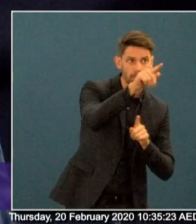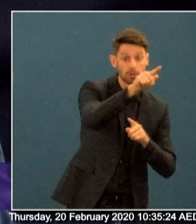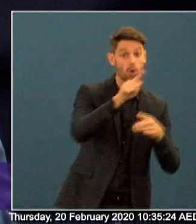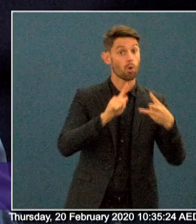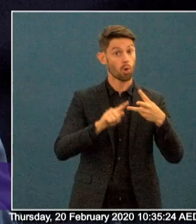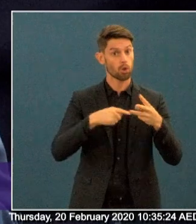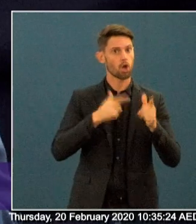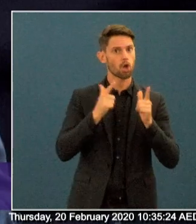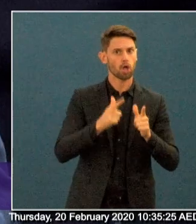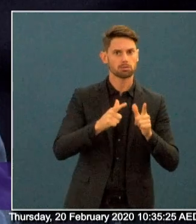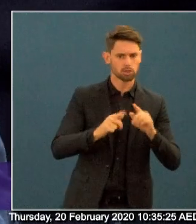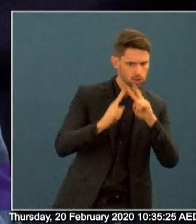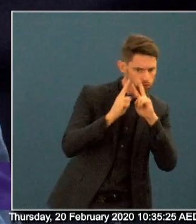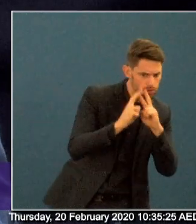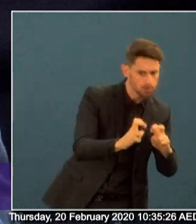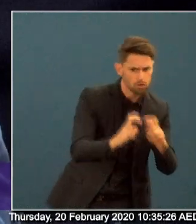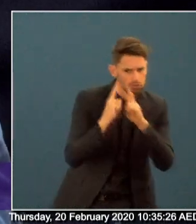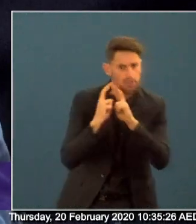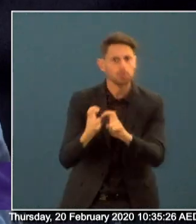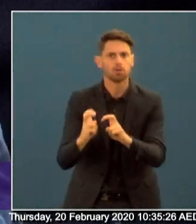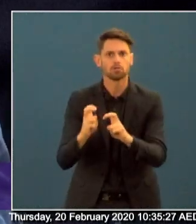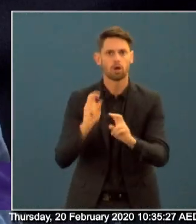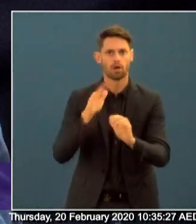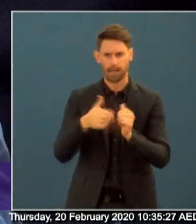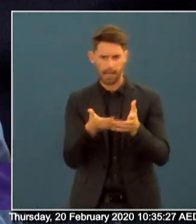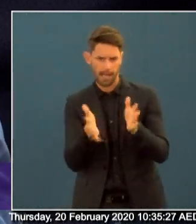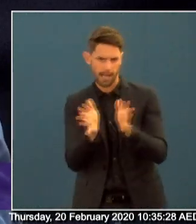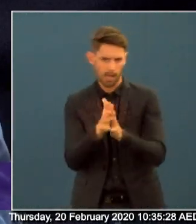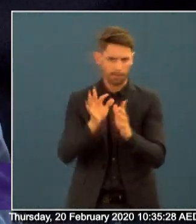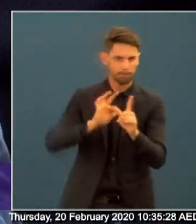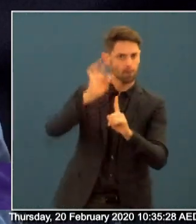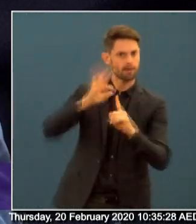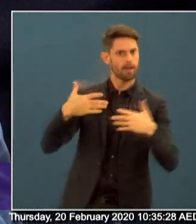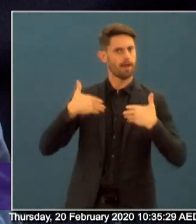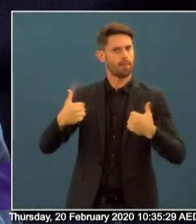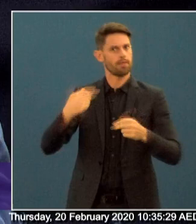program that really investigates the health and wellbeing of people with intellectual and developmental disabilities.